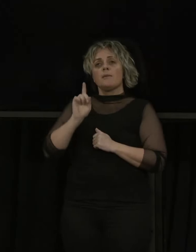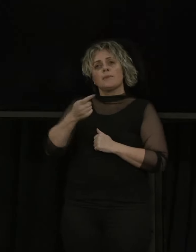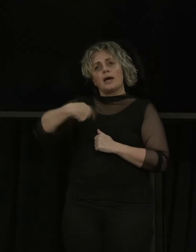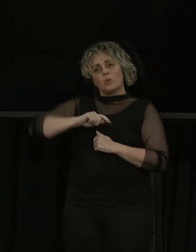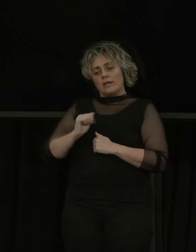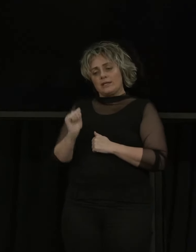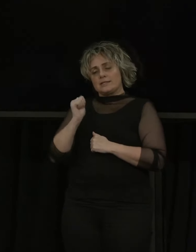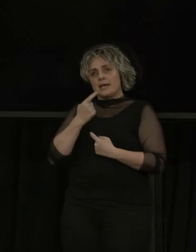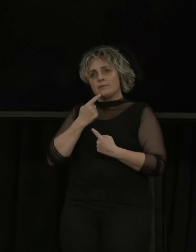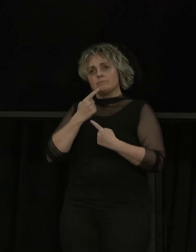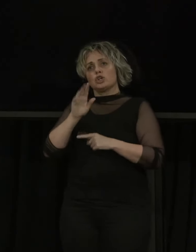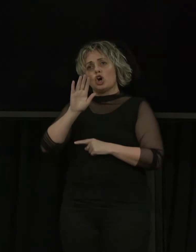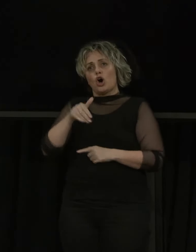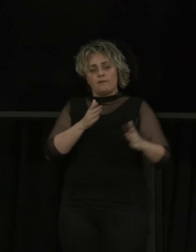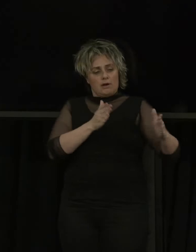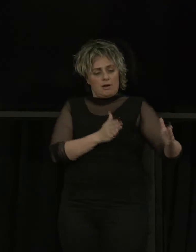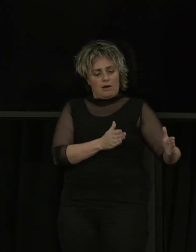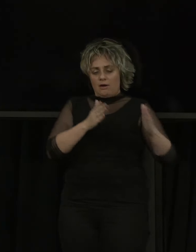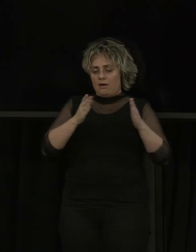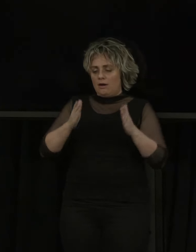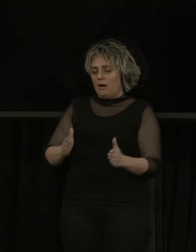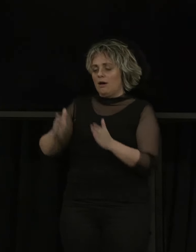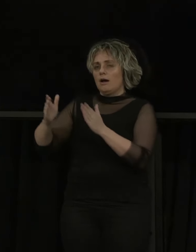the number of cases and our level of vaccinations are not in a place where we can do that